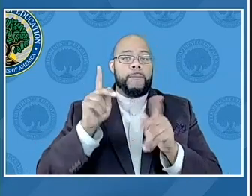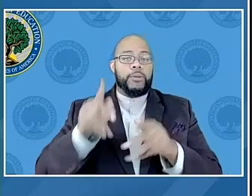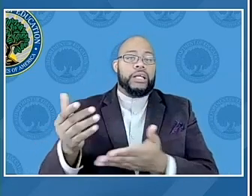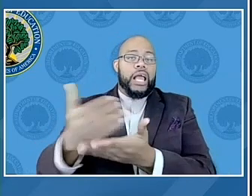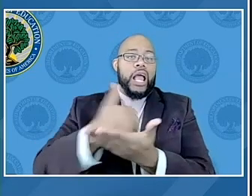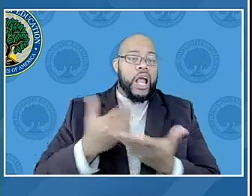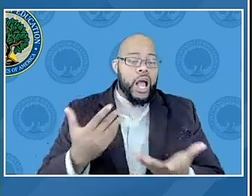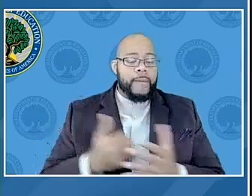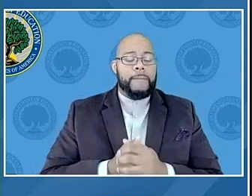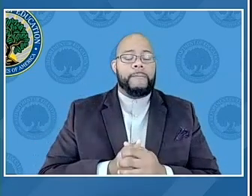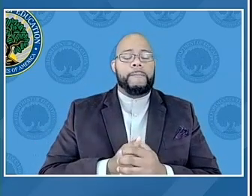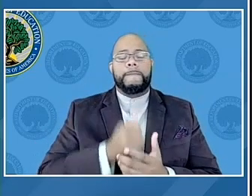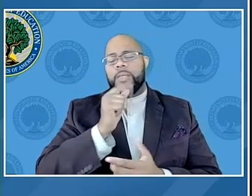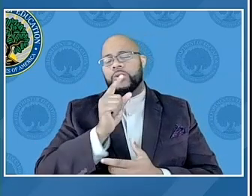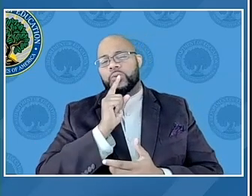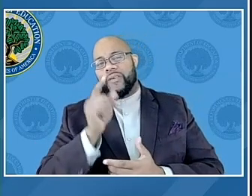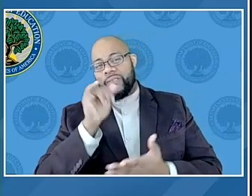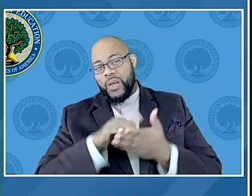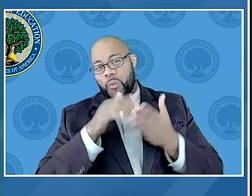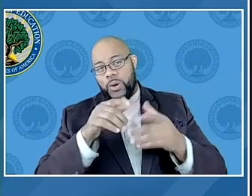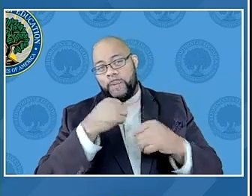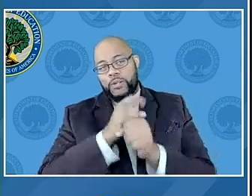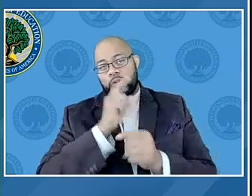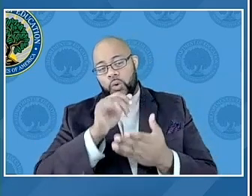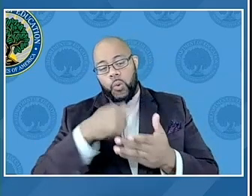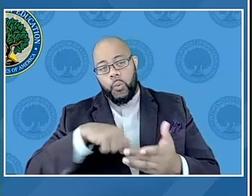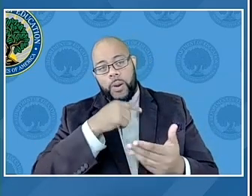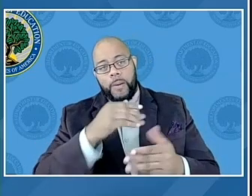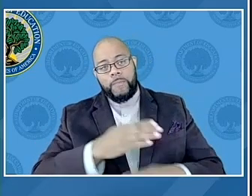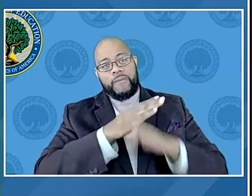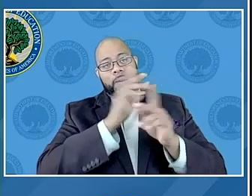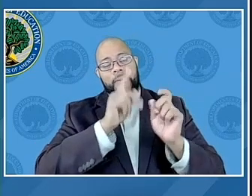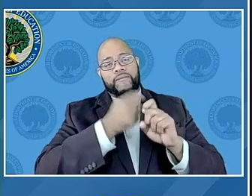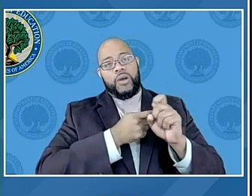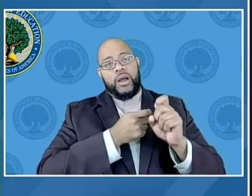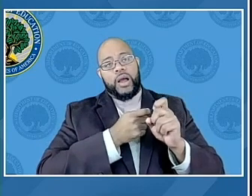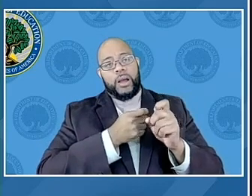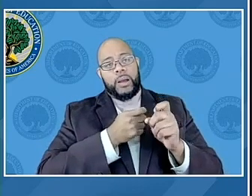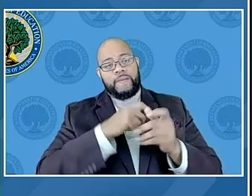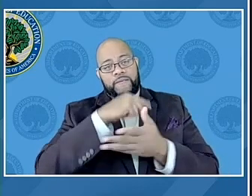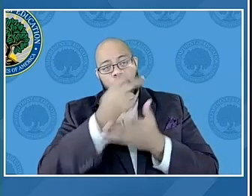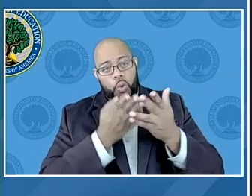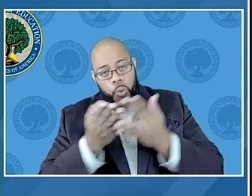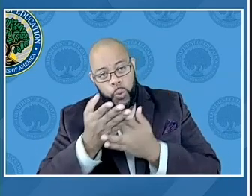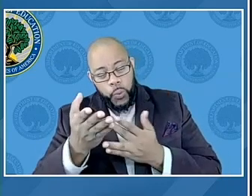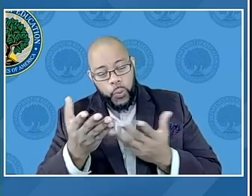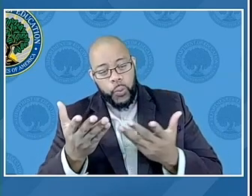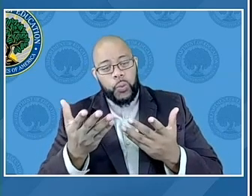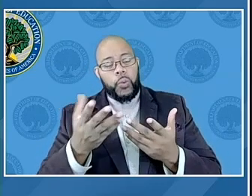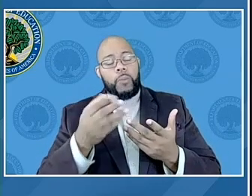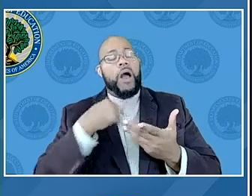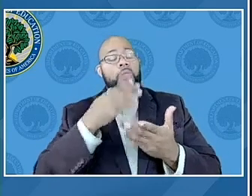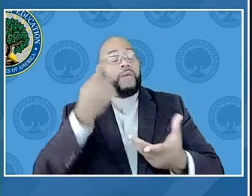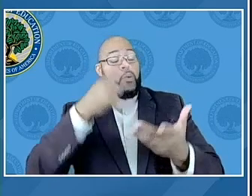I'm not sure if that's a way to make sure that we prevent people from slipping through the cracks. But again, I do want to thank you for what was done for PSLF.